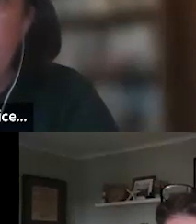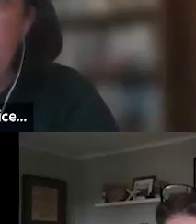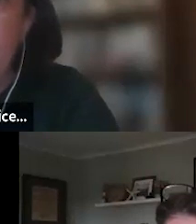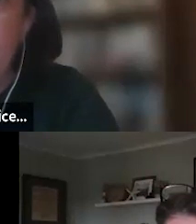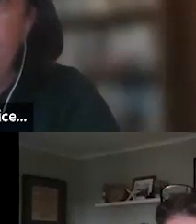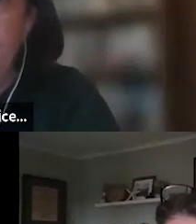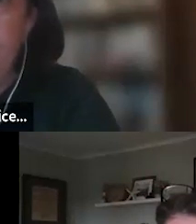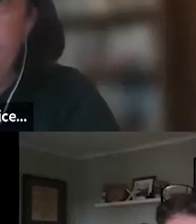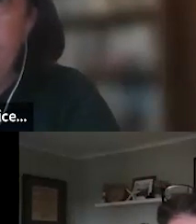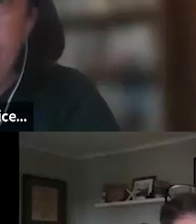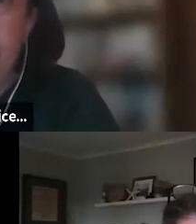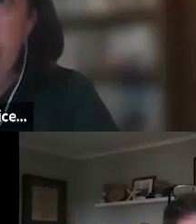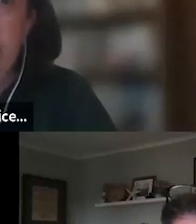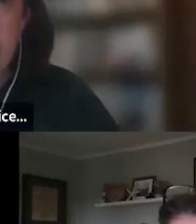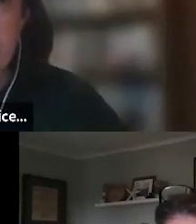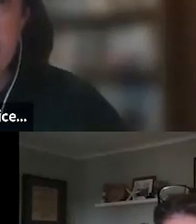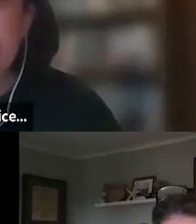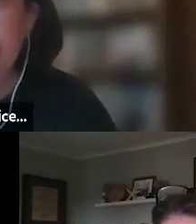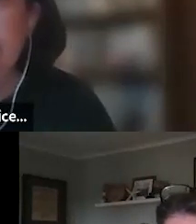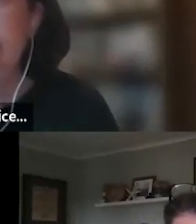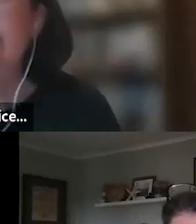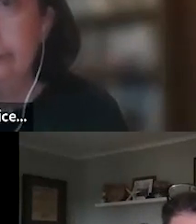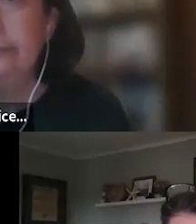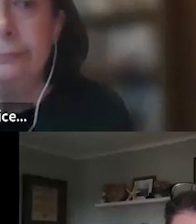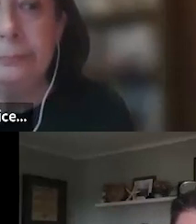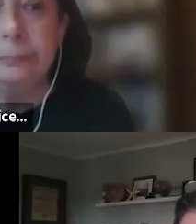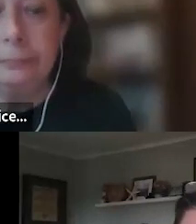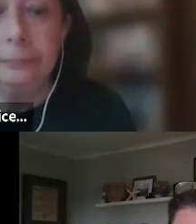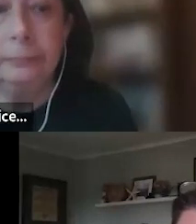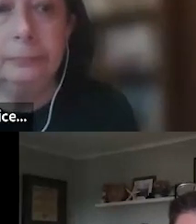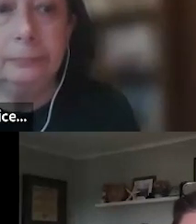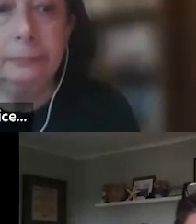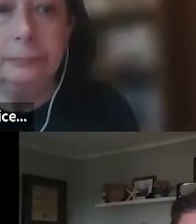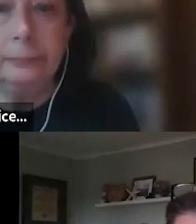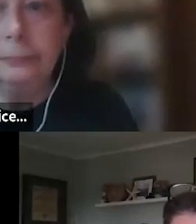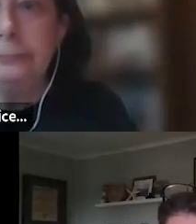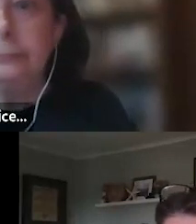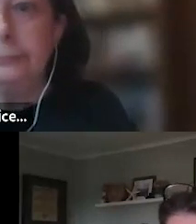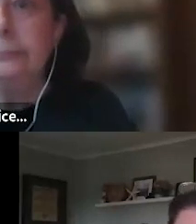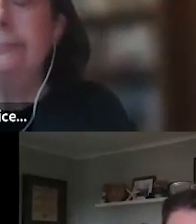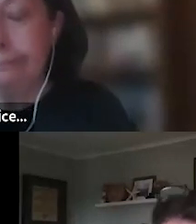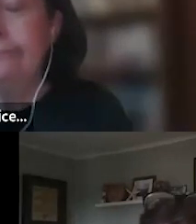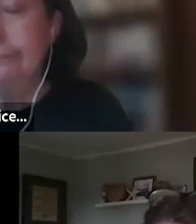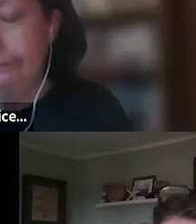Okay. That's helpful, Kate, because, again, if it's assisted living, they may have a certain amount of Medicaid beds